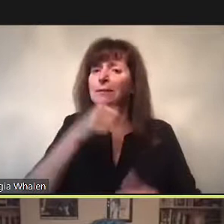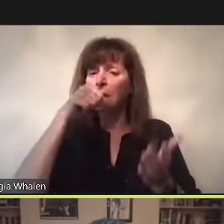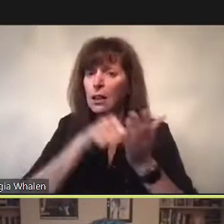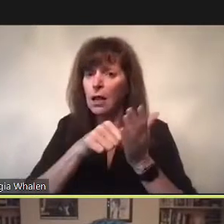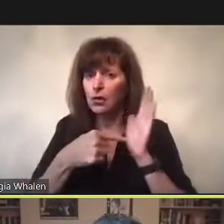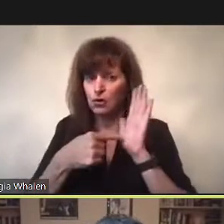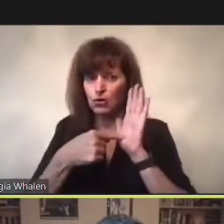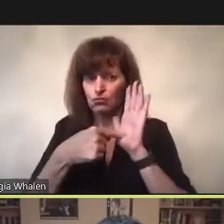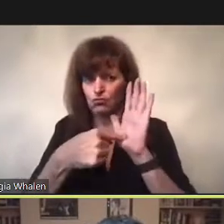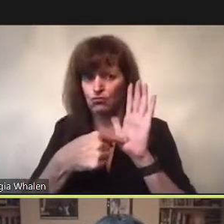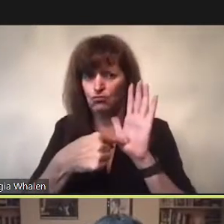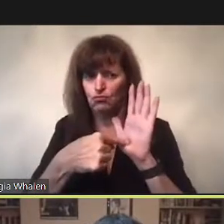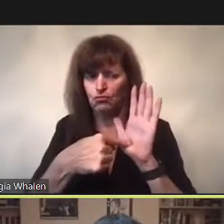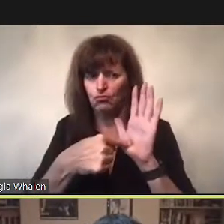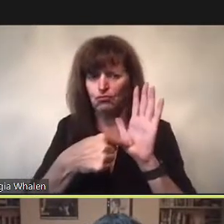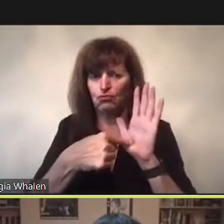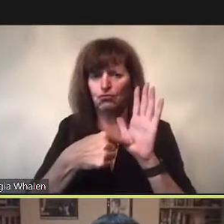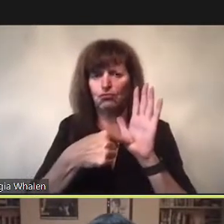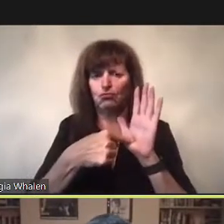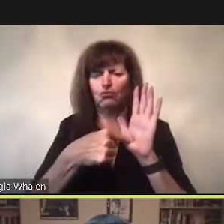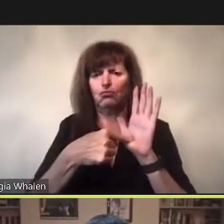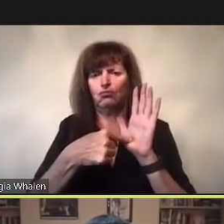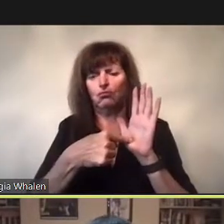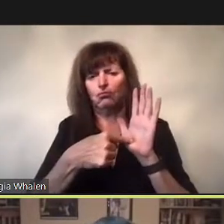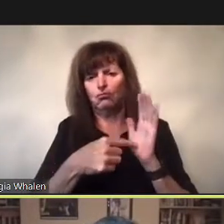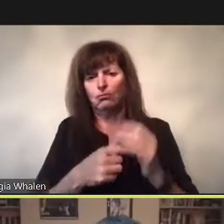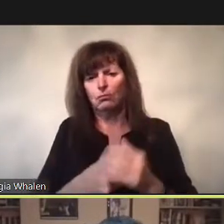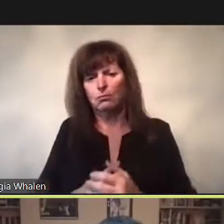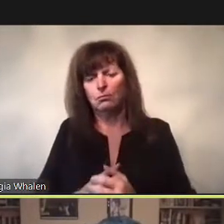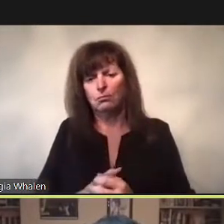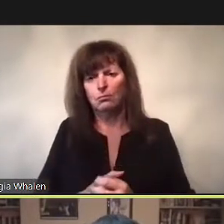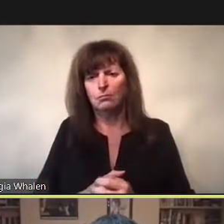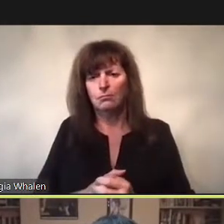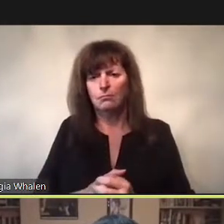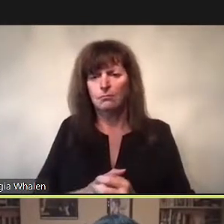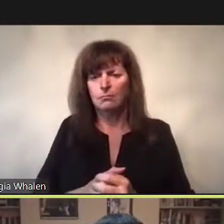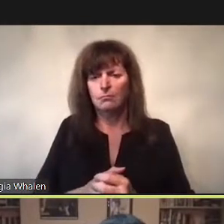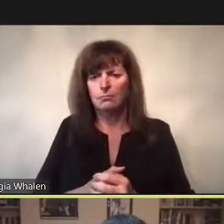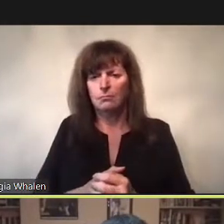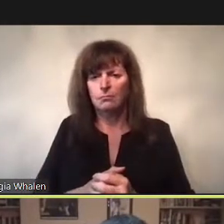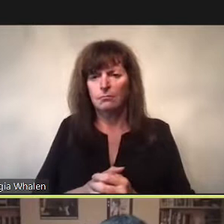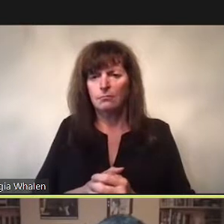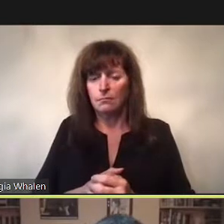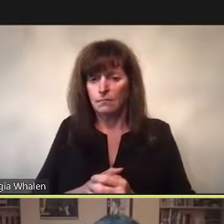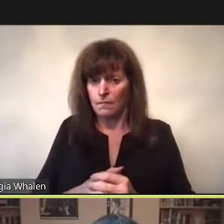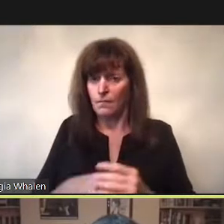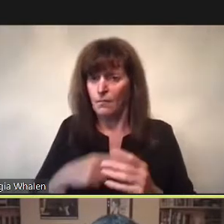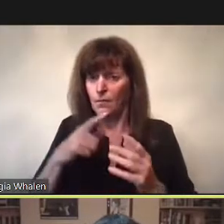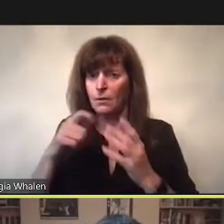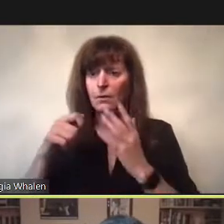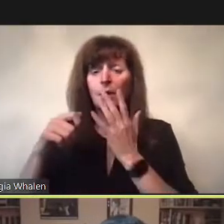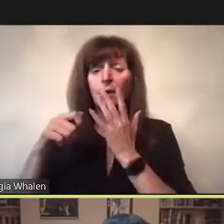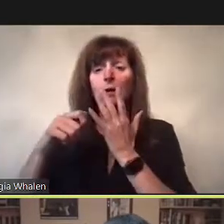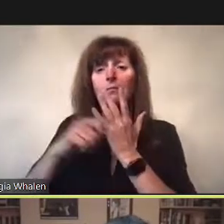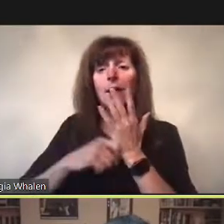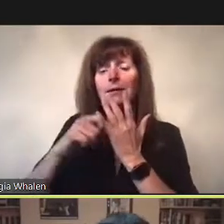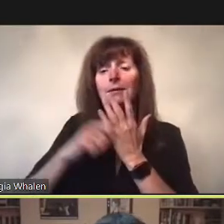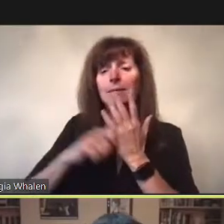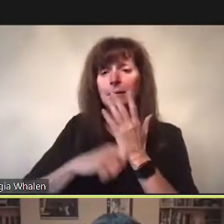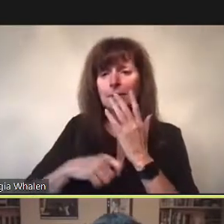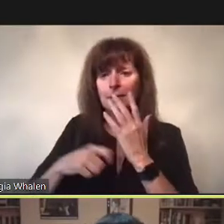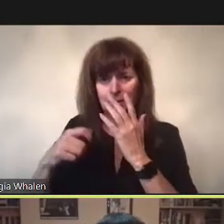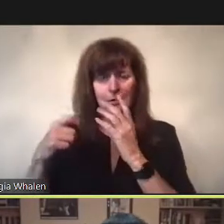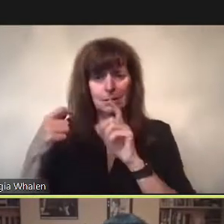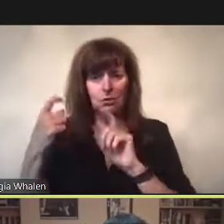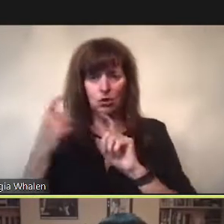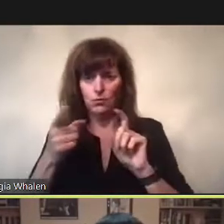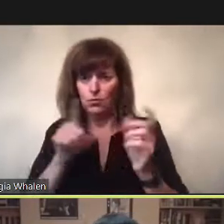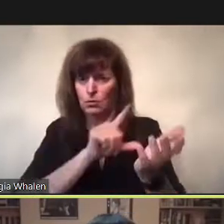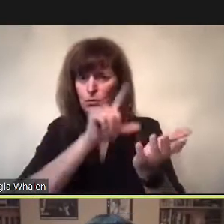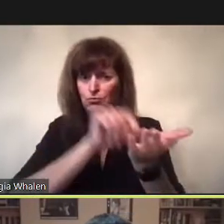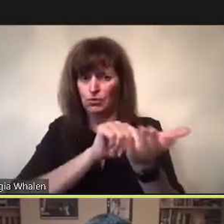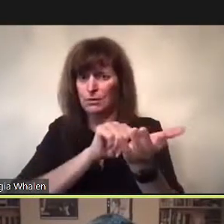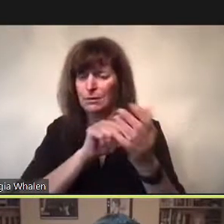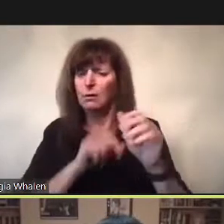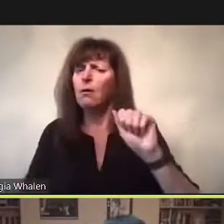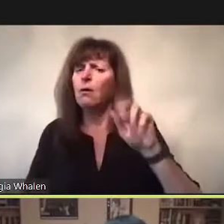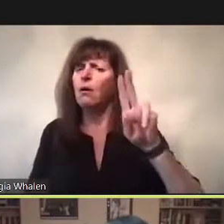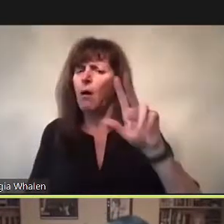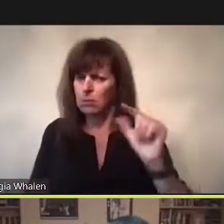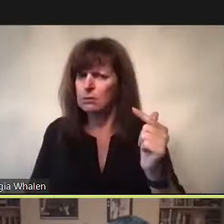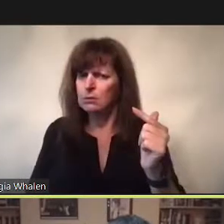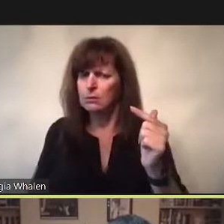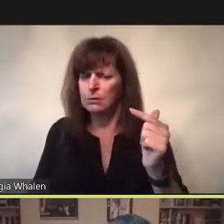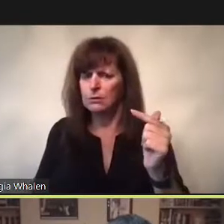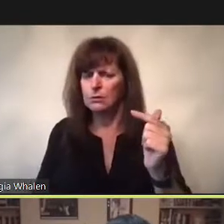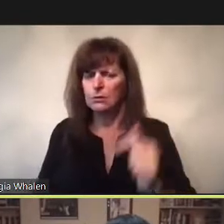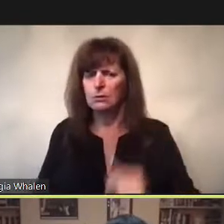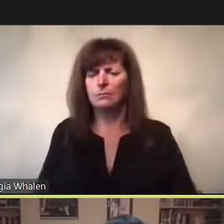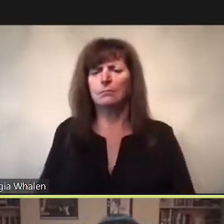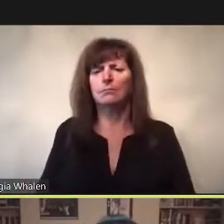included the obituary he had written fo rAl Shapiro who was Kriegmont’s partner.